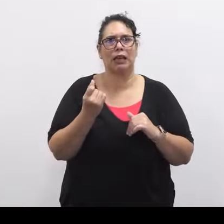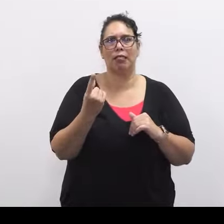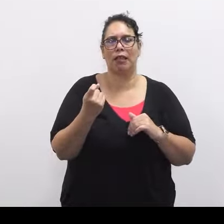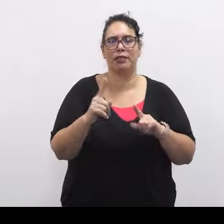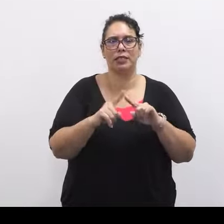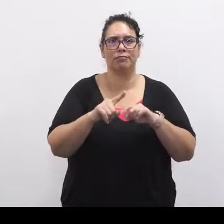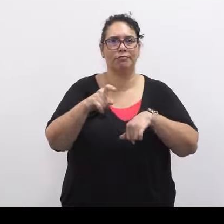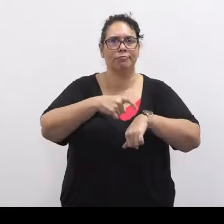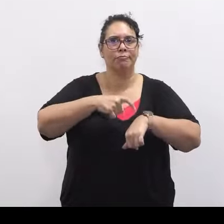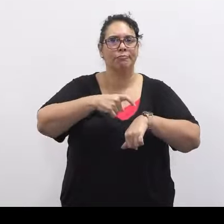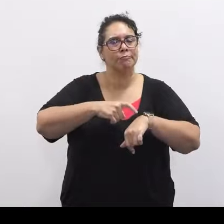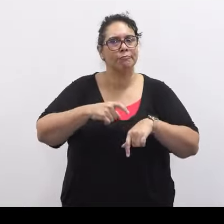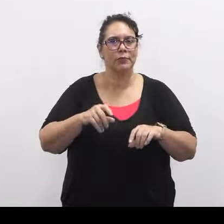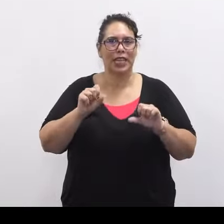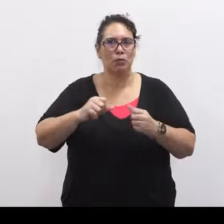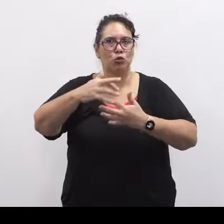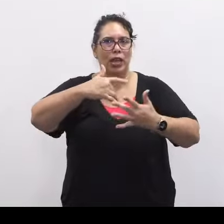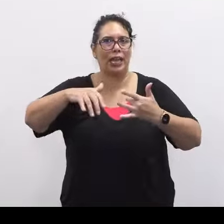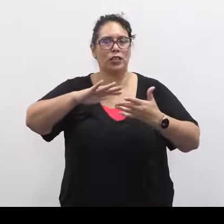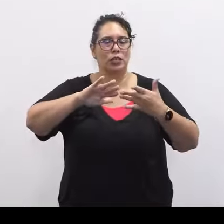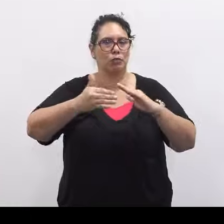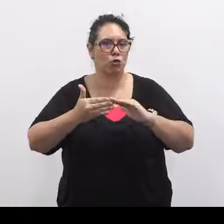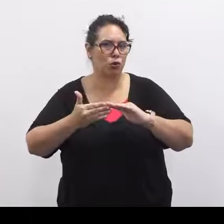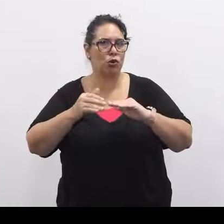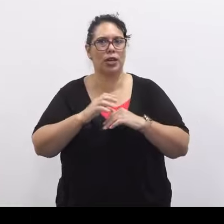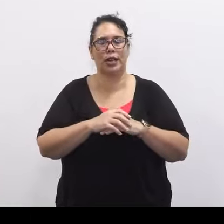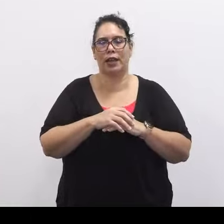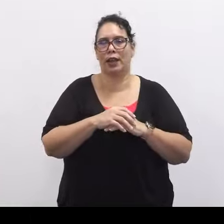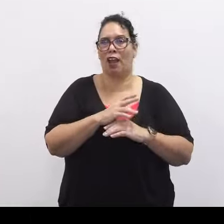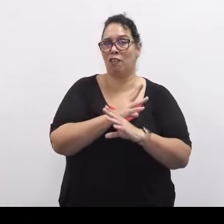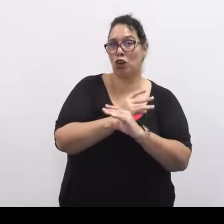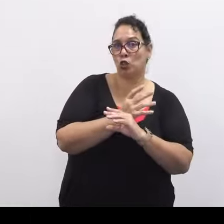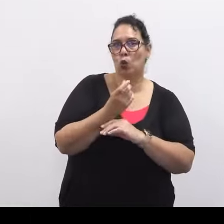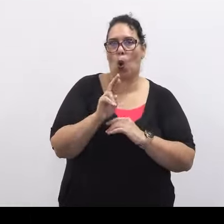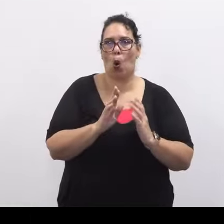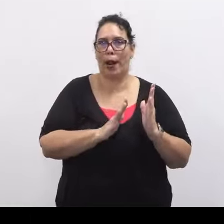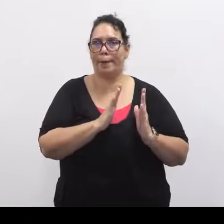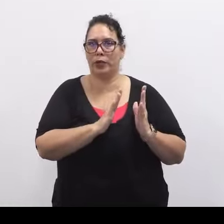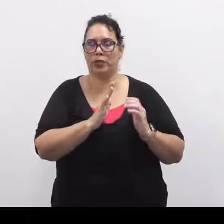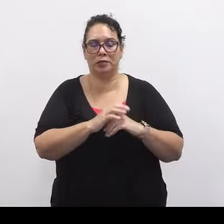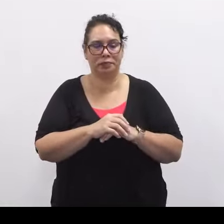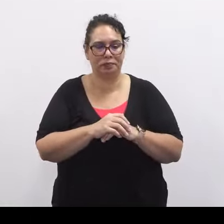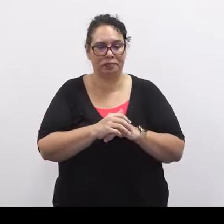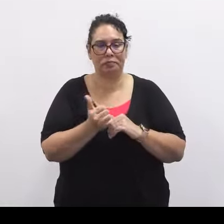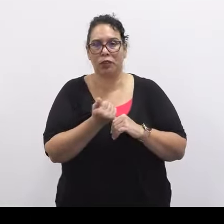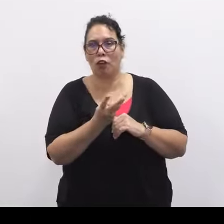that we were able to engage the community, whether it be virtual or in person. And here's a few other ones that we did.